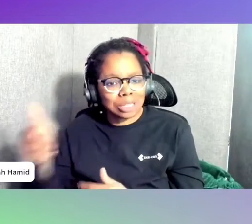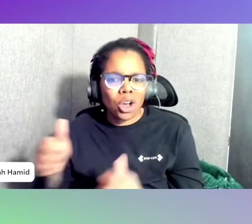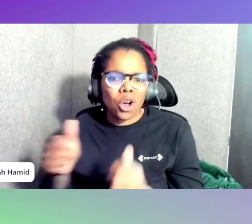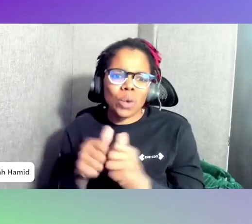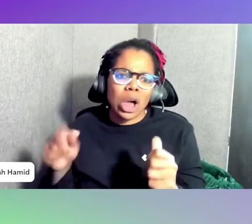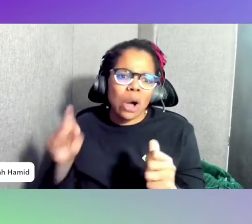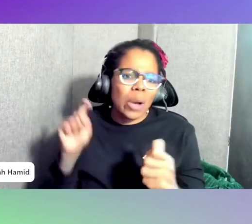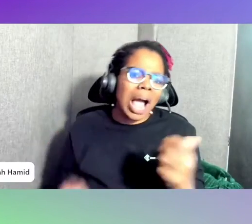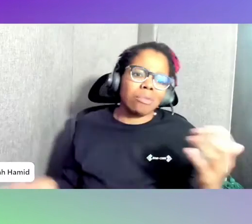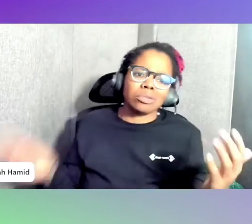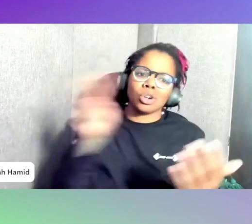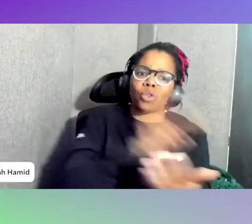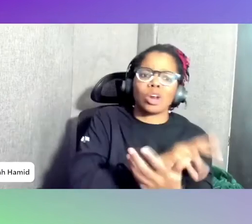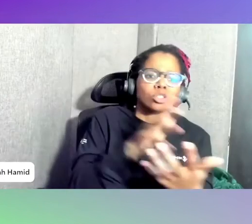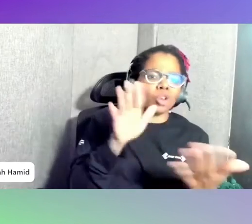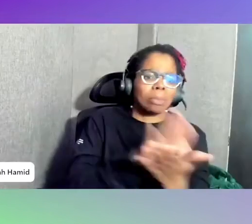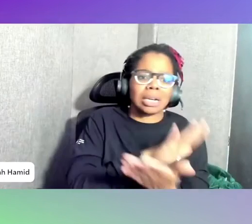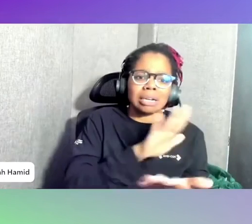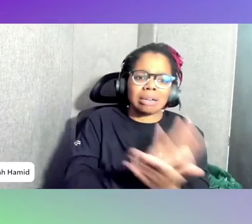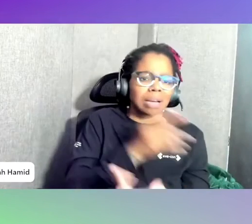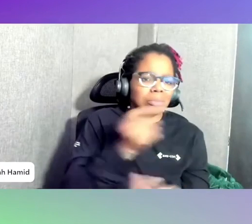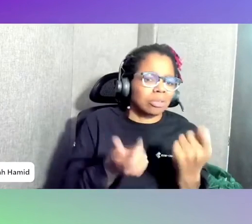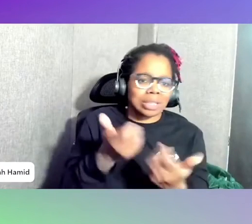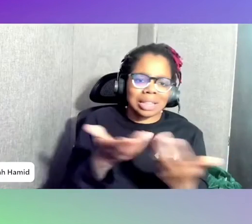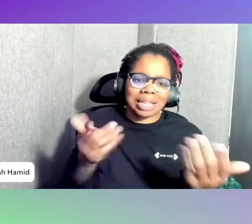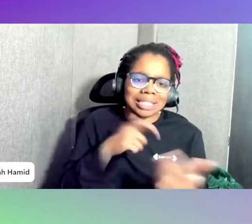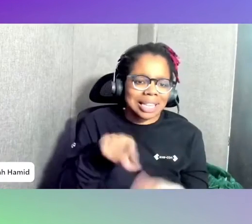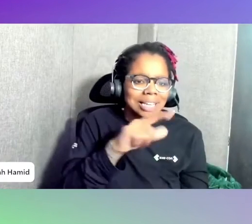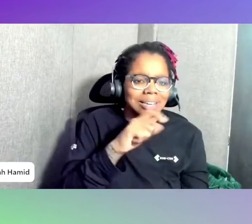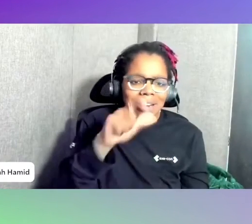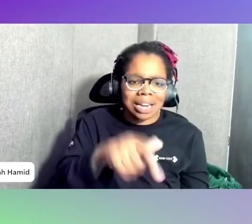blind and low vision creators go through SVG on their own without having to go through